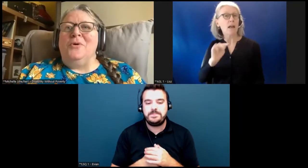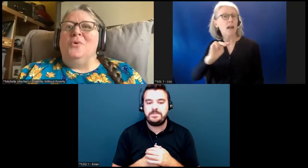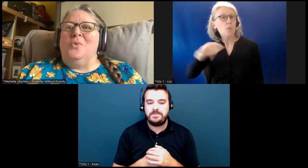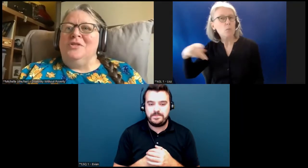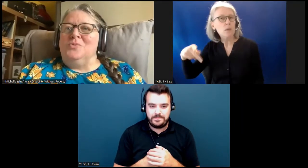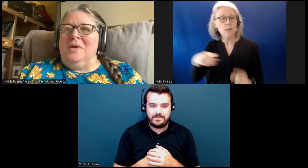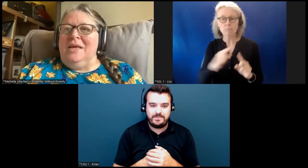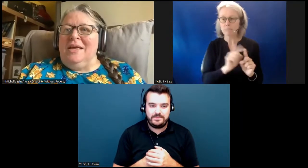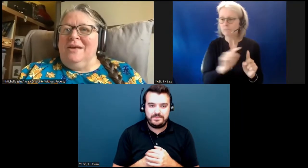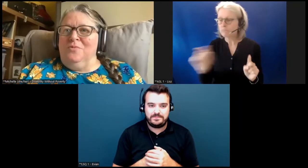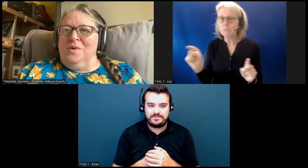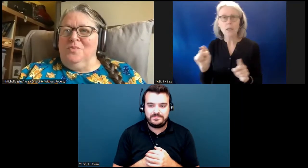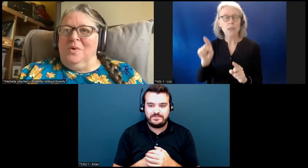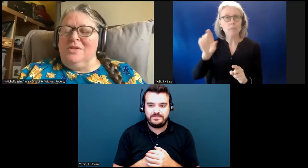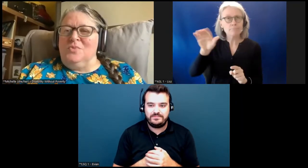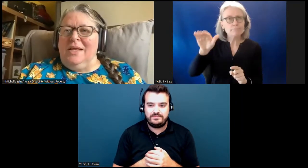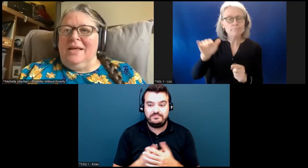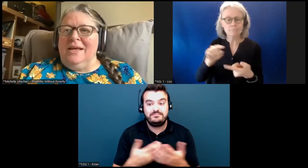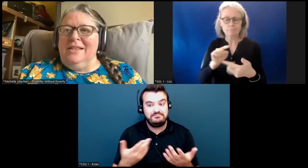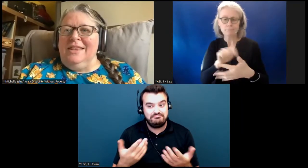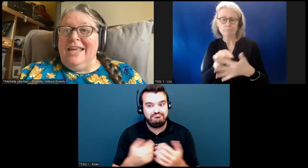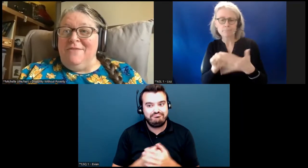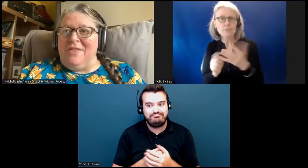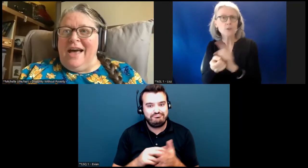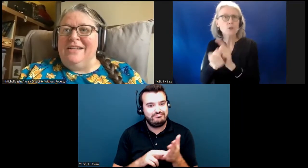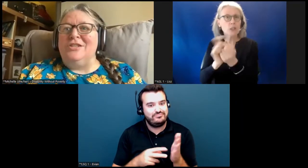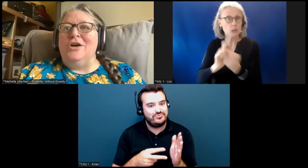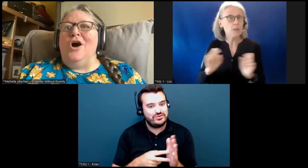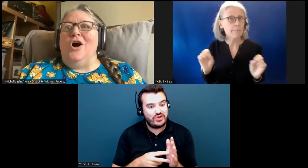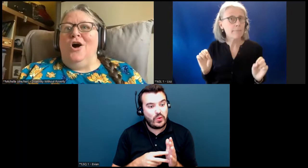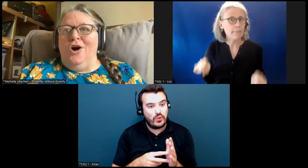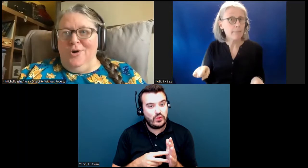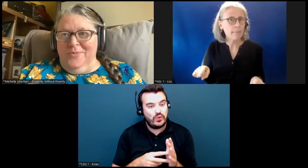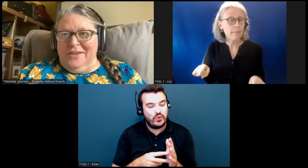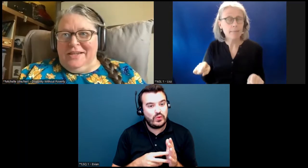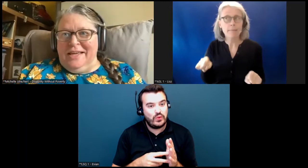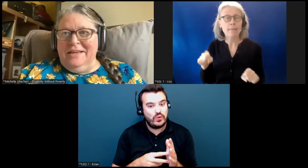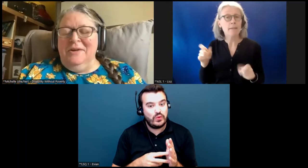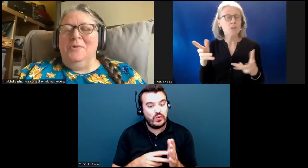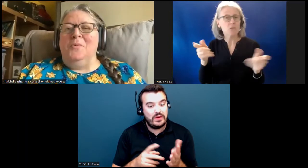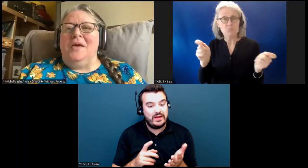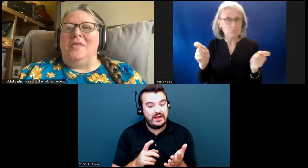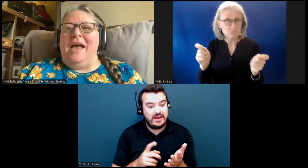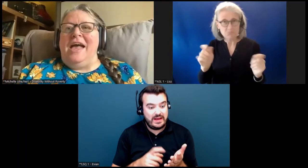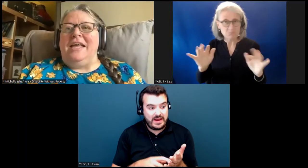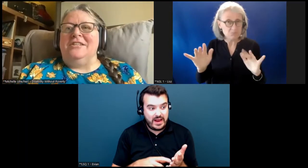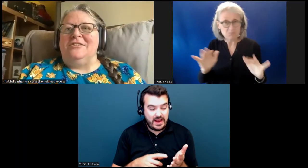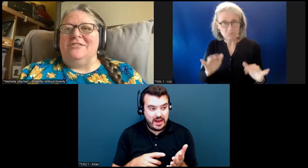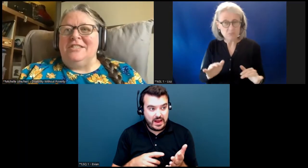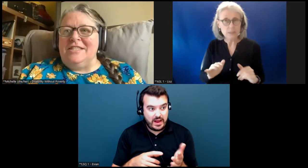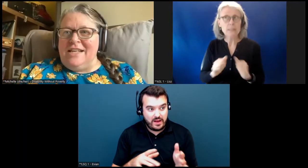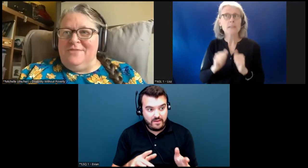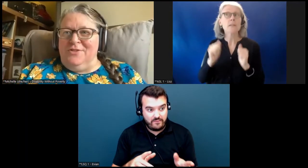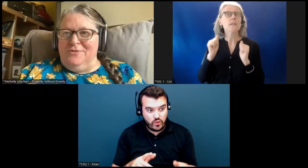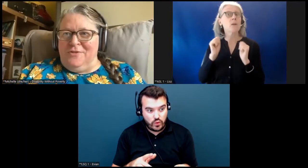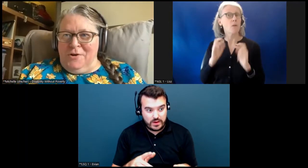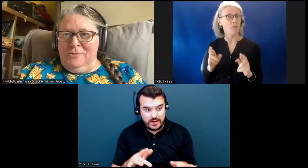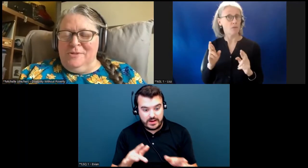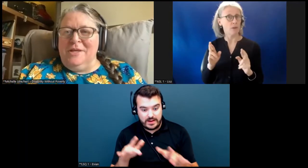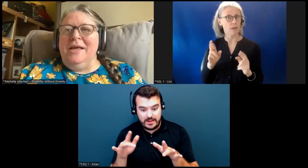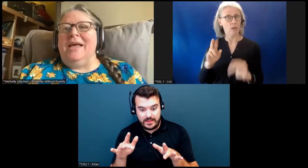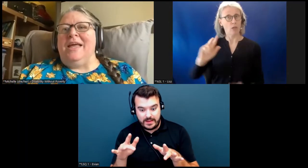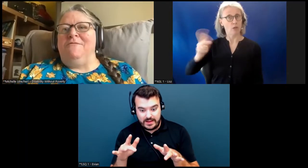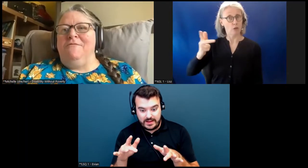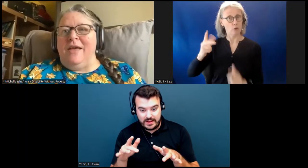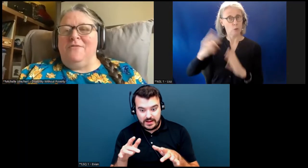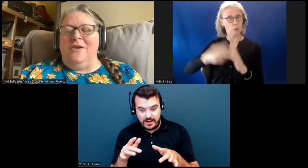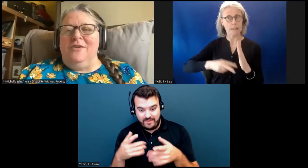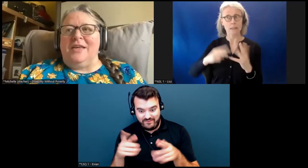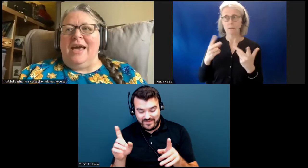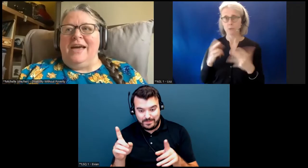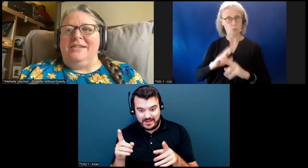MADE. ONCE WE -- ONCE WE LEAVE THAT, HOPEFULLY WITH A SUCCESSFUL VOTE, IN FAVOUR OF THE CANADA